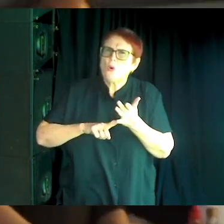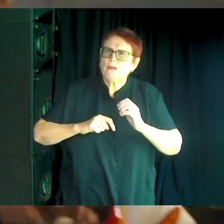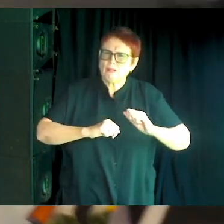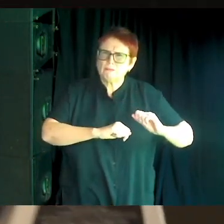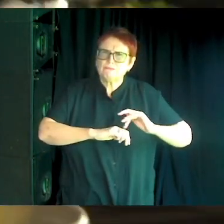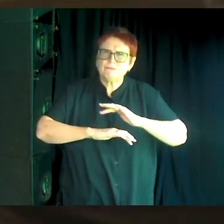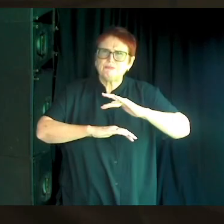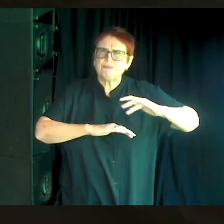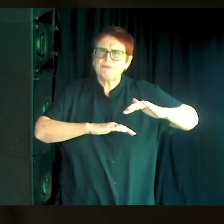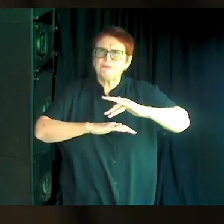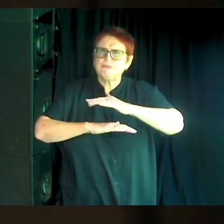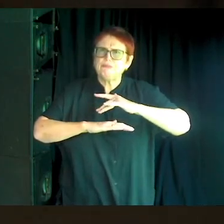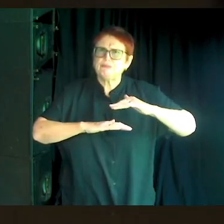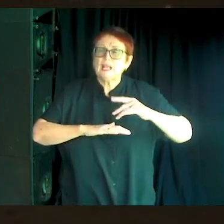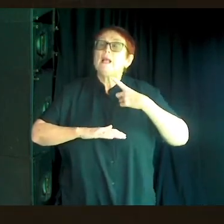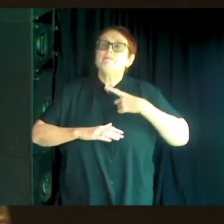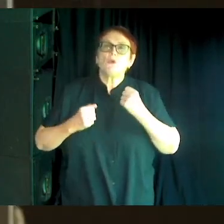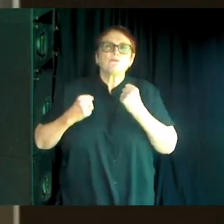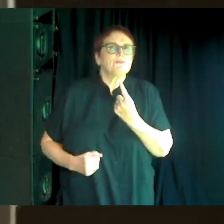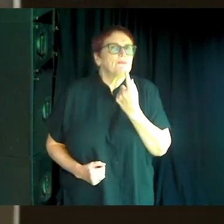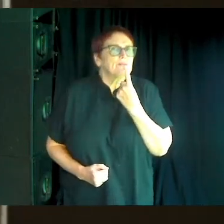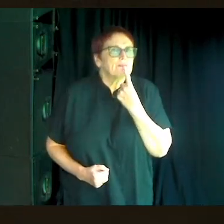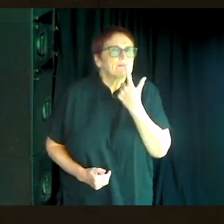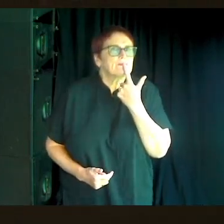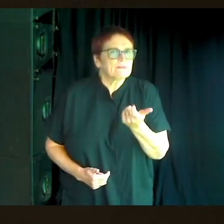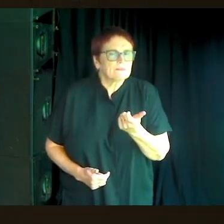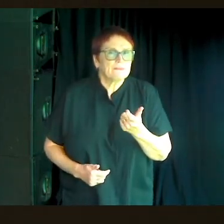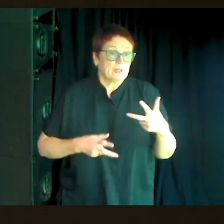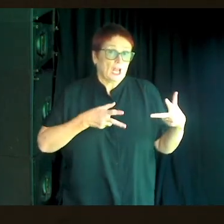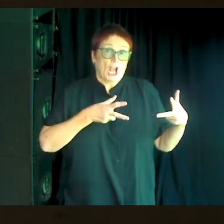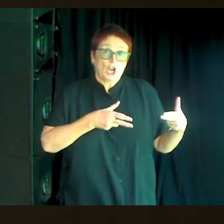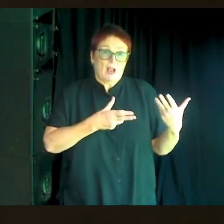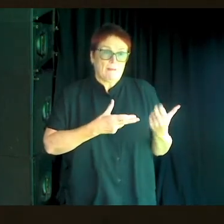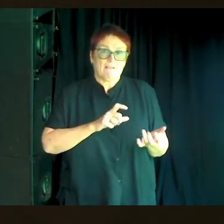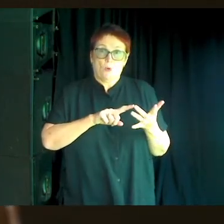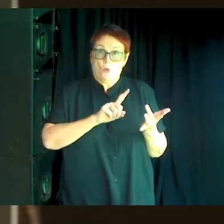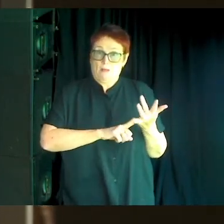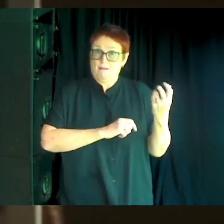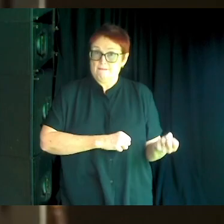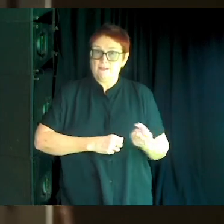of the curry is the flavor the oil as you say crustacean they have the oil and then the oil